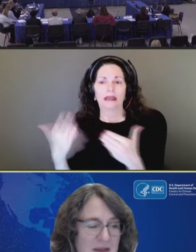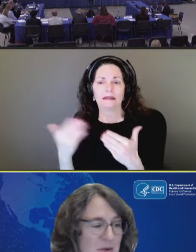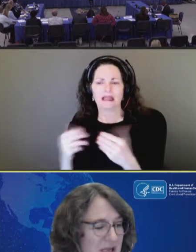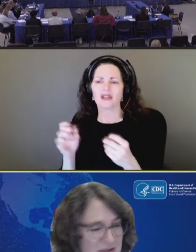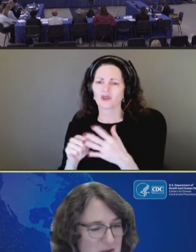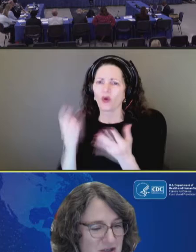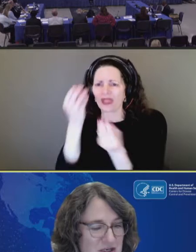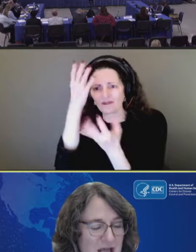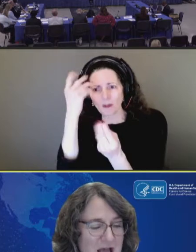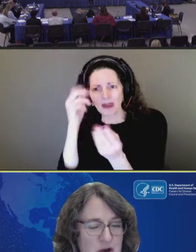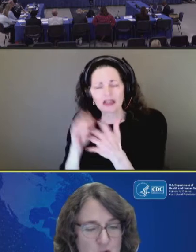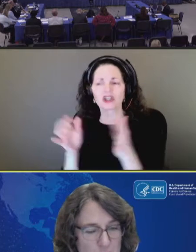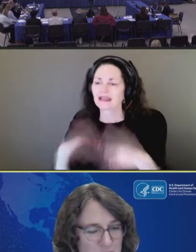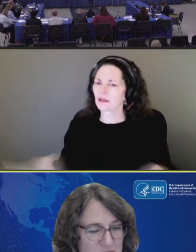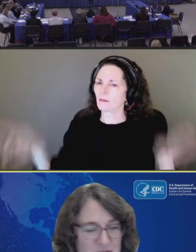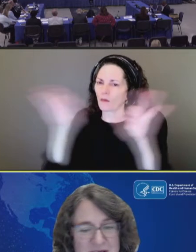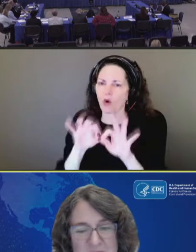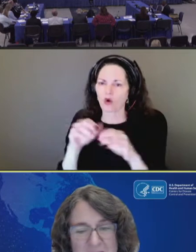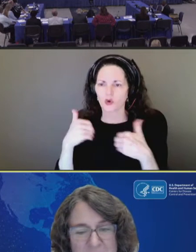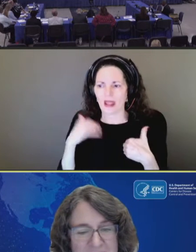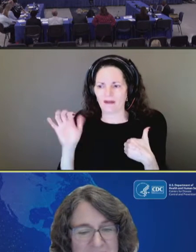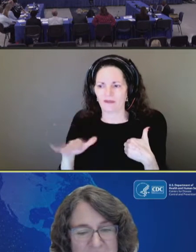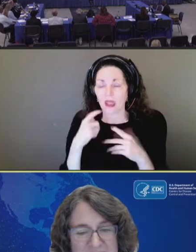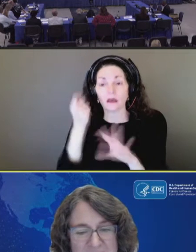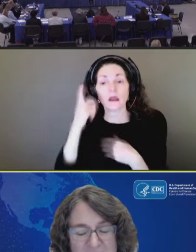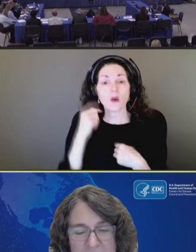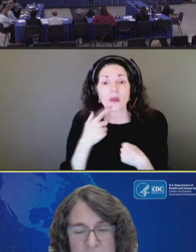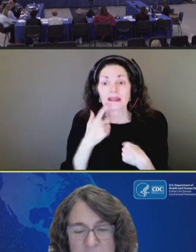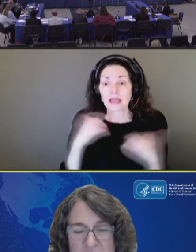And then we get this question a lot. No booster is recommended at this time. We